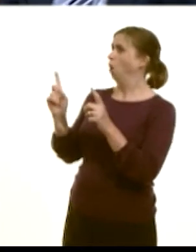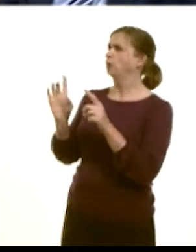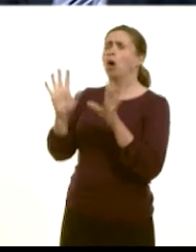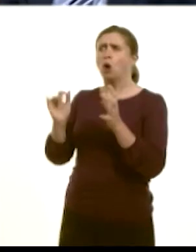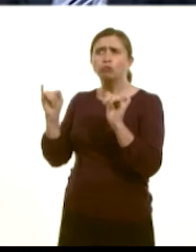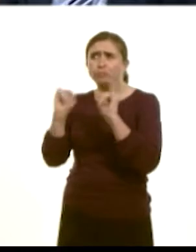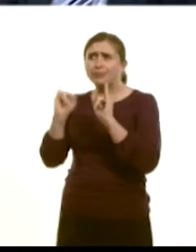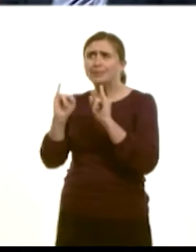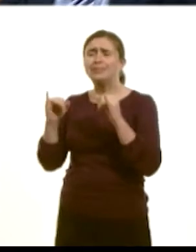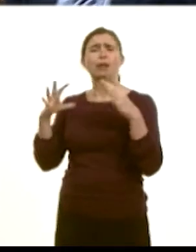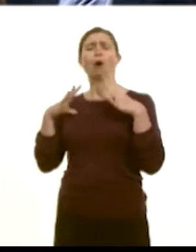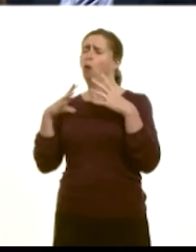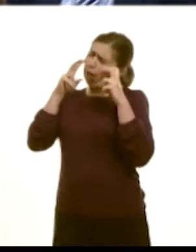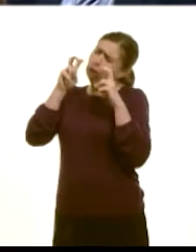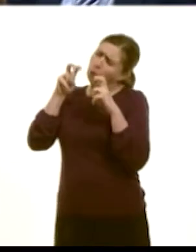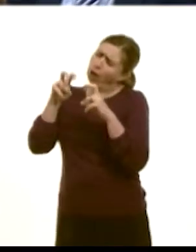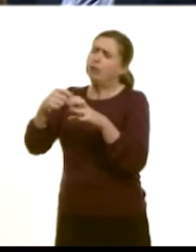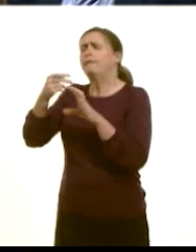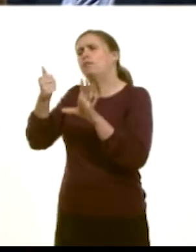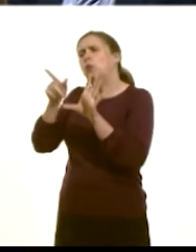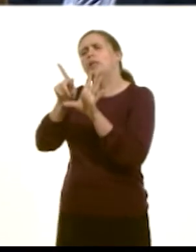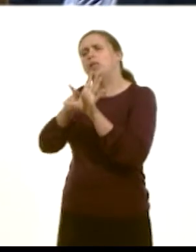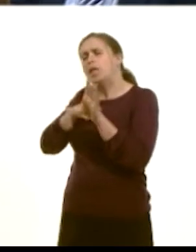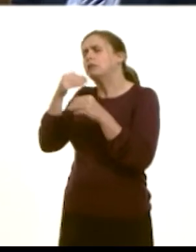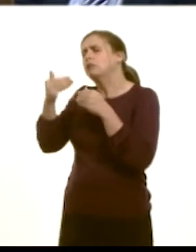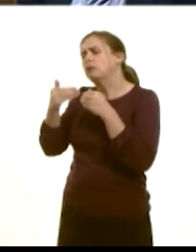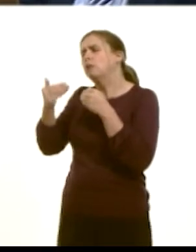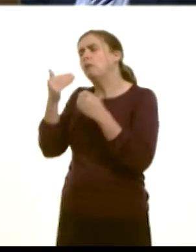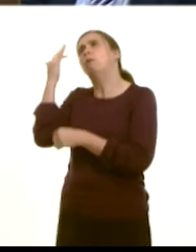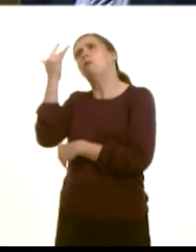it at allósit back and spend a few years navel gazing, in my view.